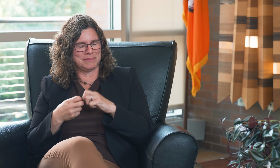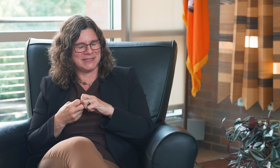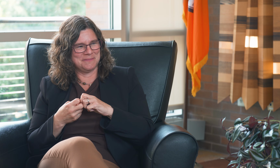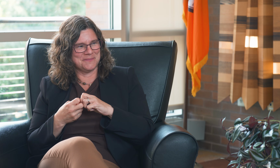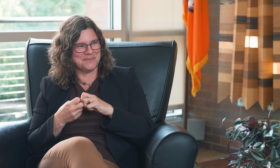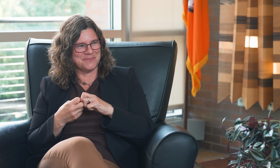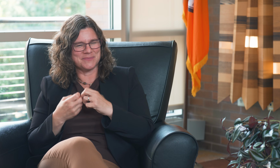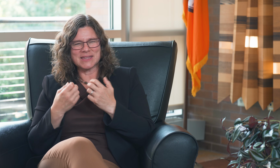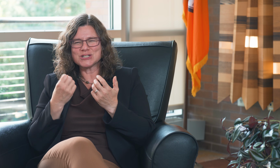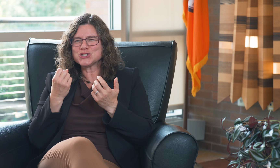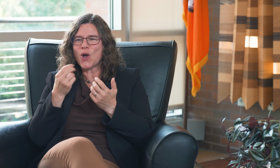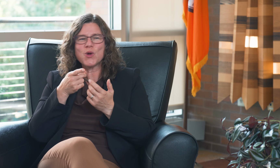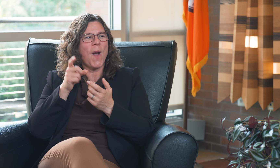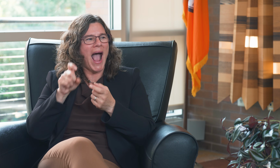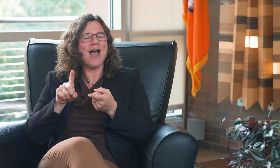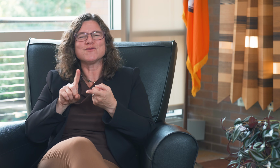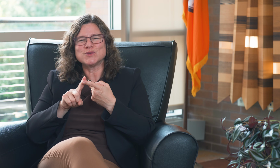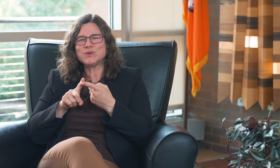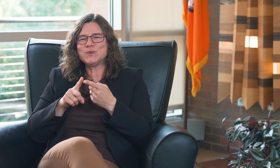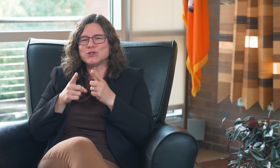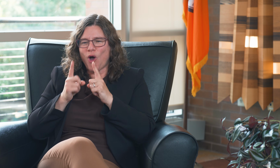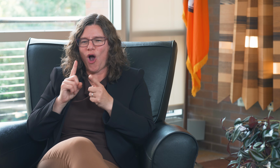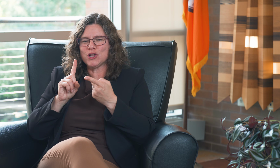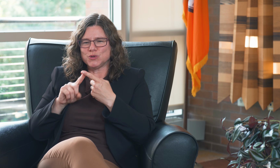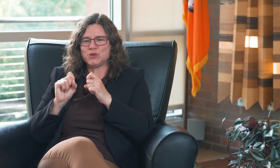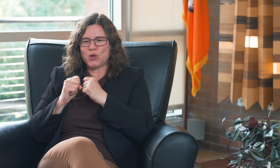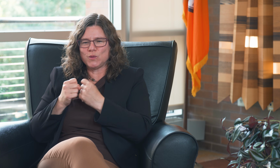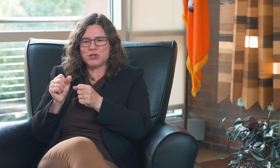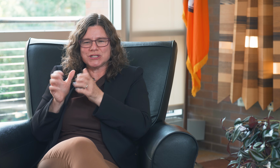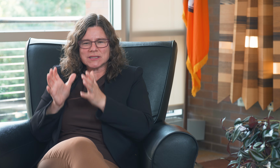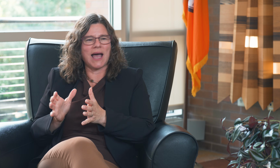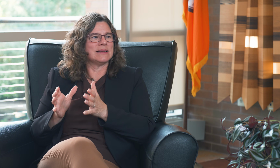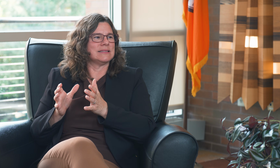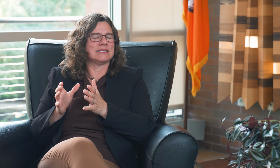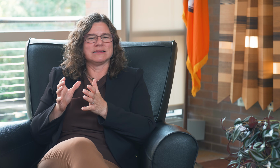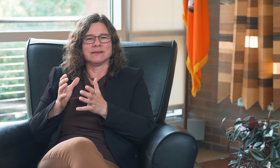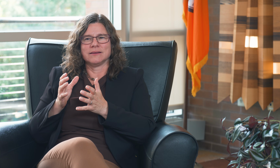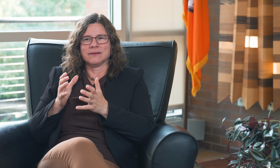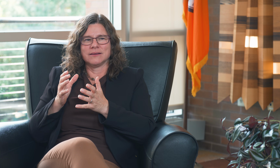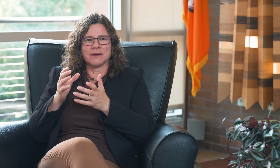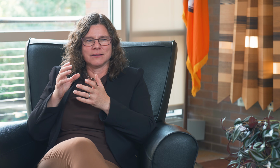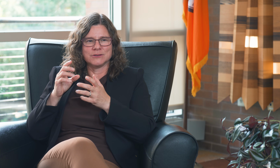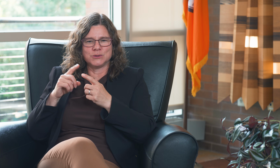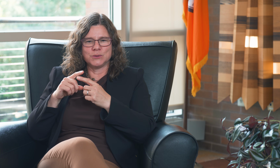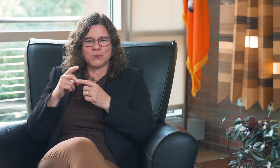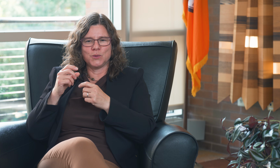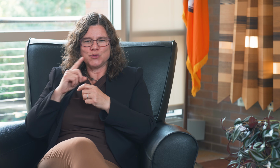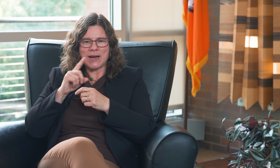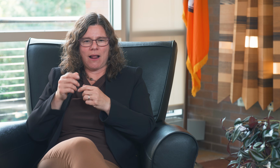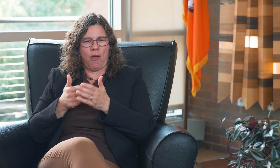the problems are also social problems. You have to talk to the social scientists as well